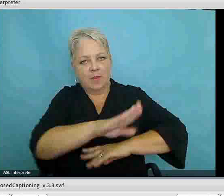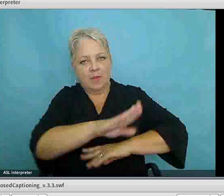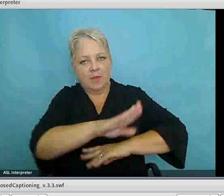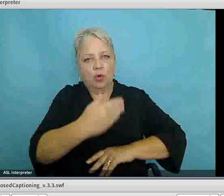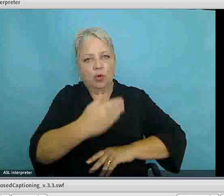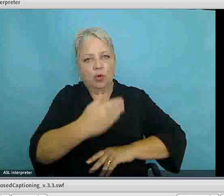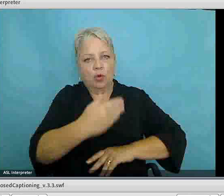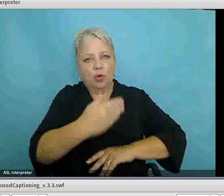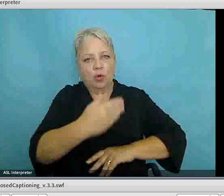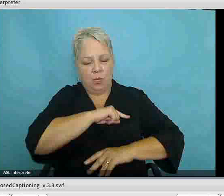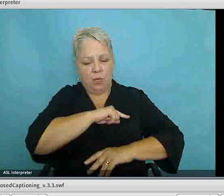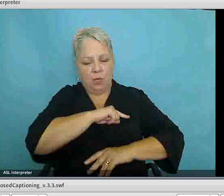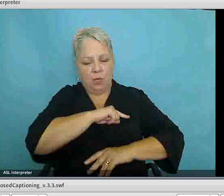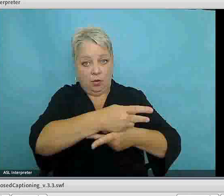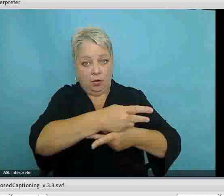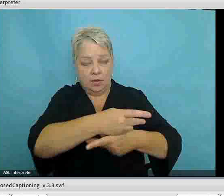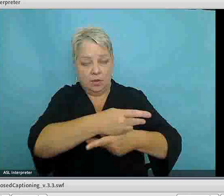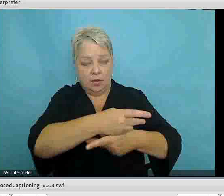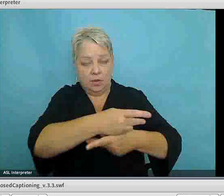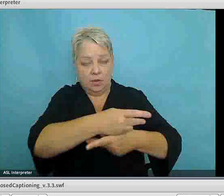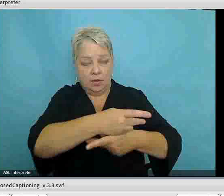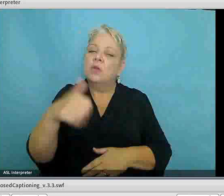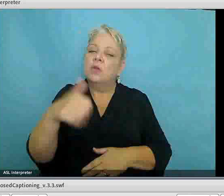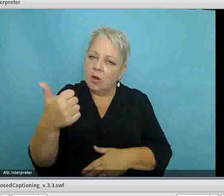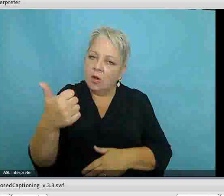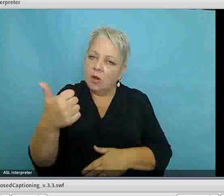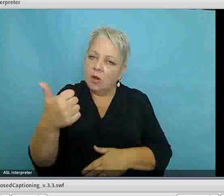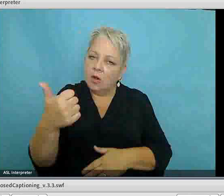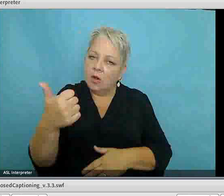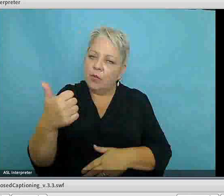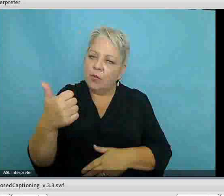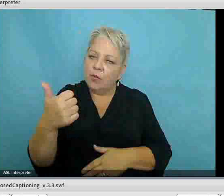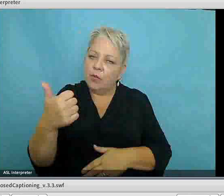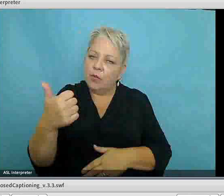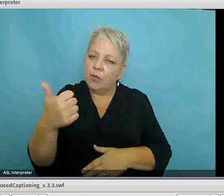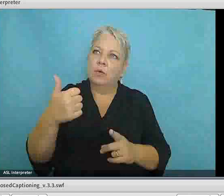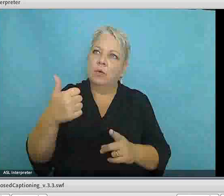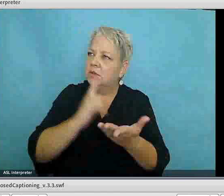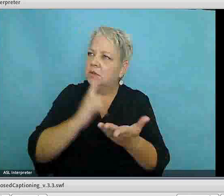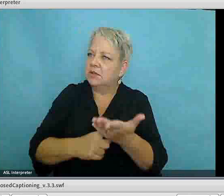I think there's a webinar coming up on ADA compliance and other things.